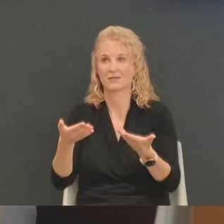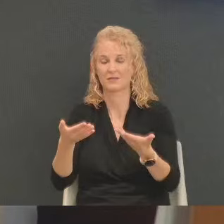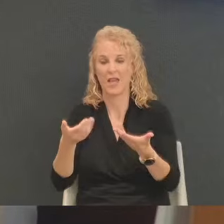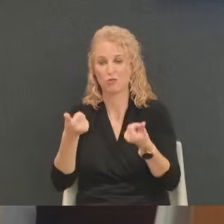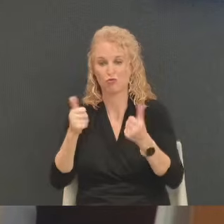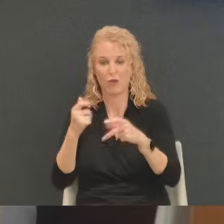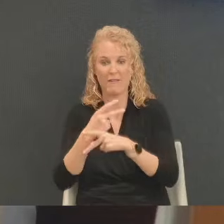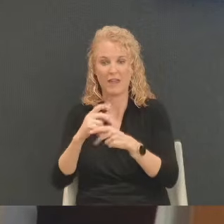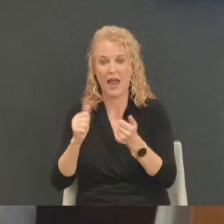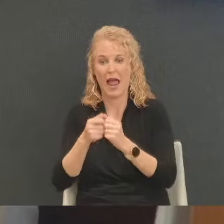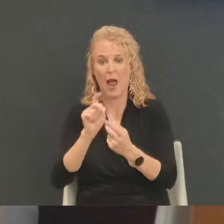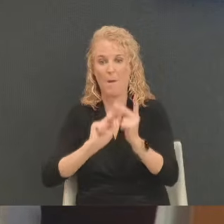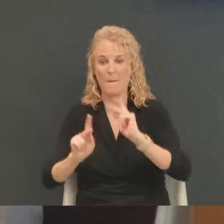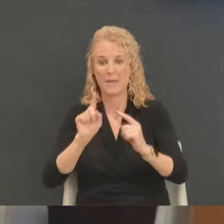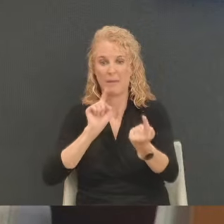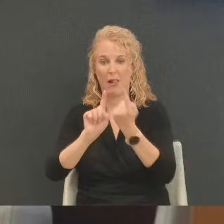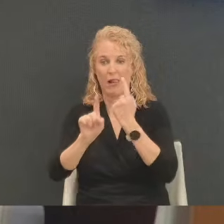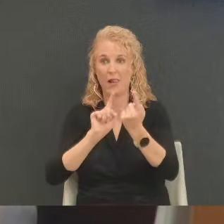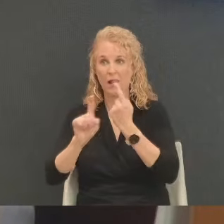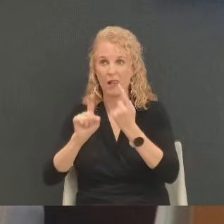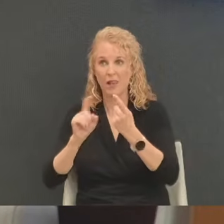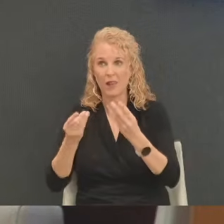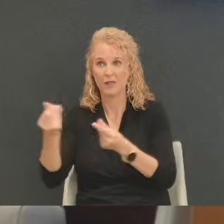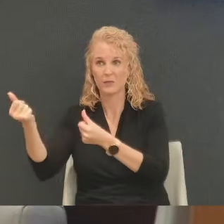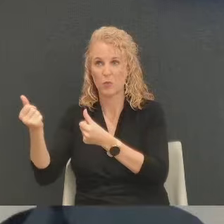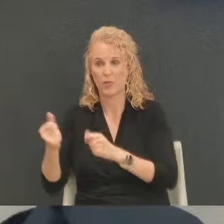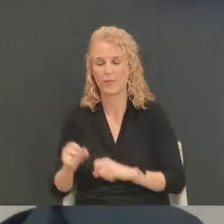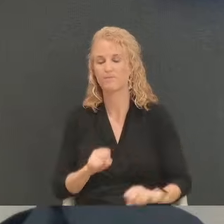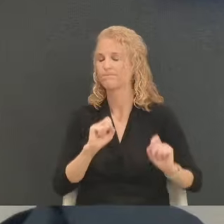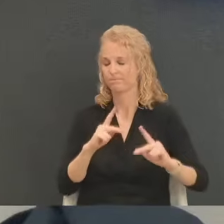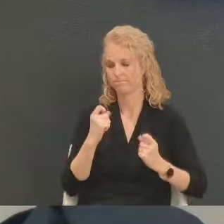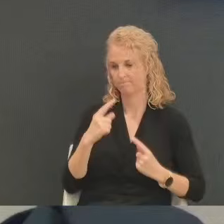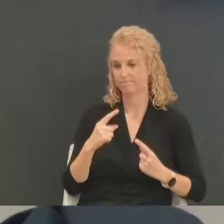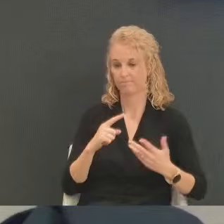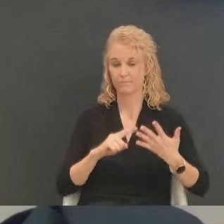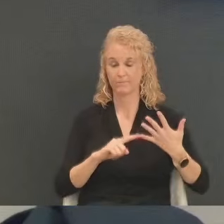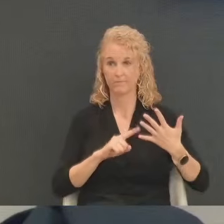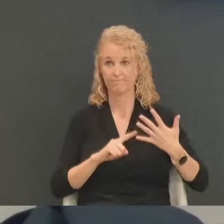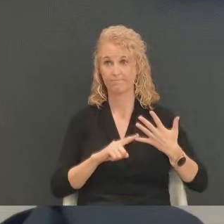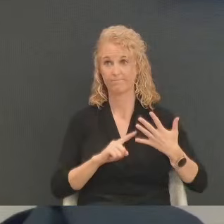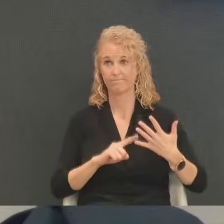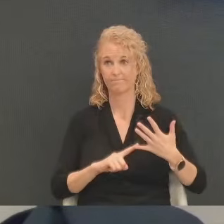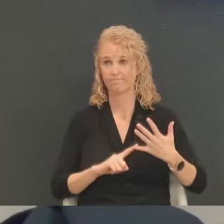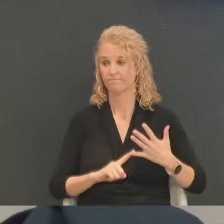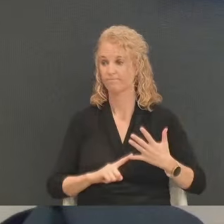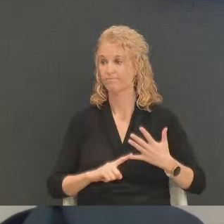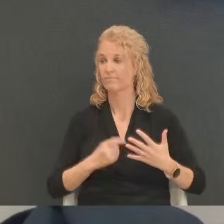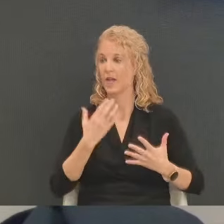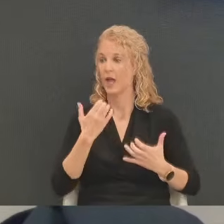the building is incredibly important. Thank you. And then by five, I just want to compliment labor,